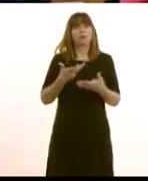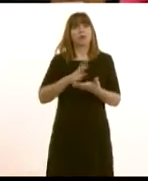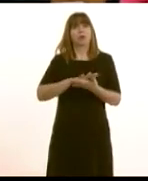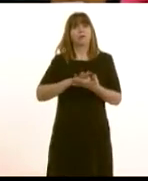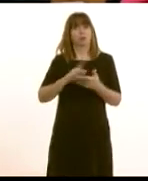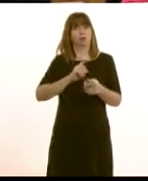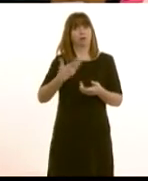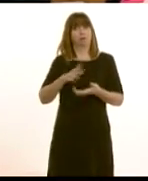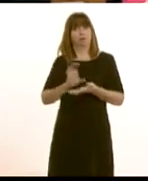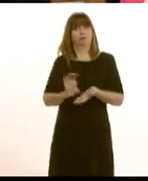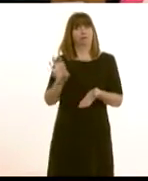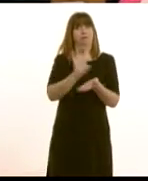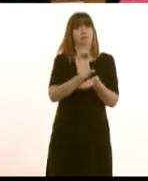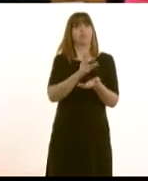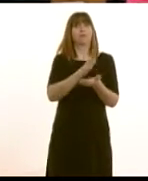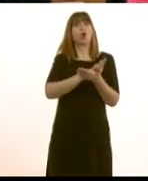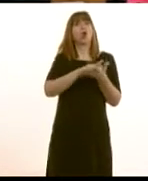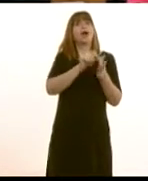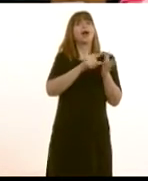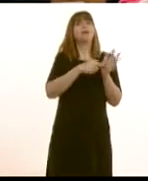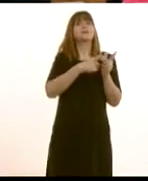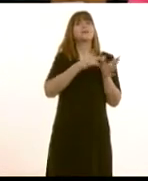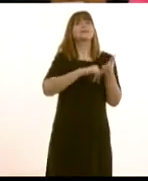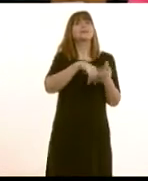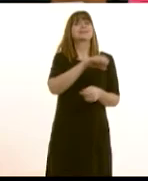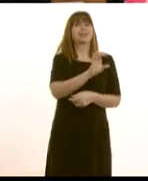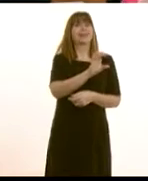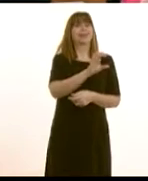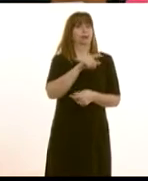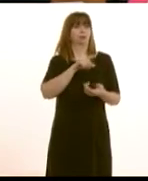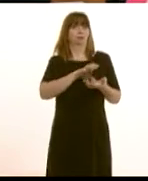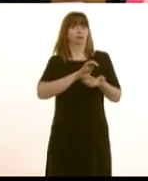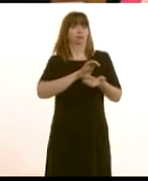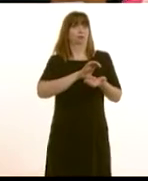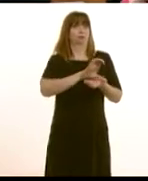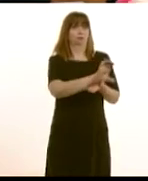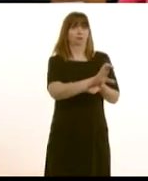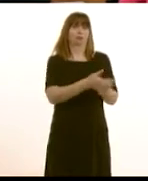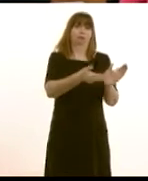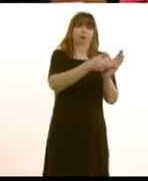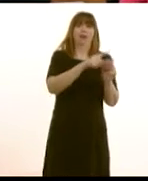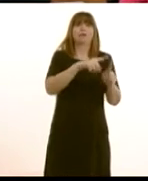made available to treat hepatitis C for those who had contracted it. That was announced